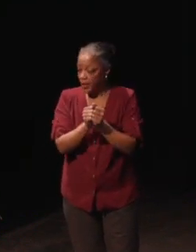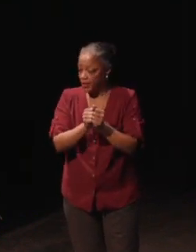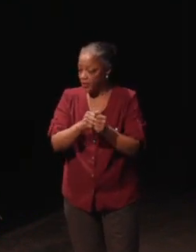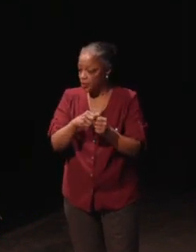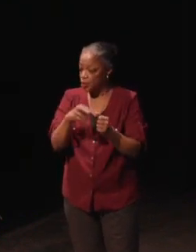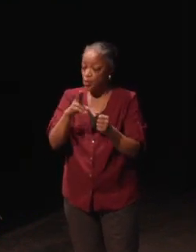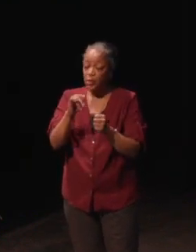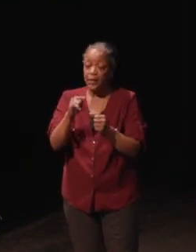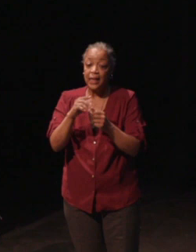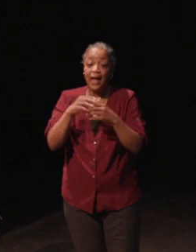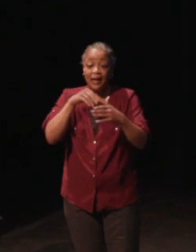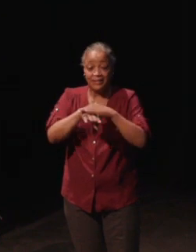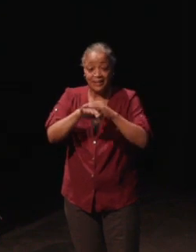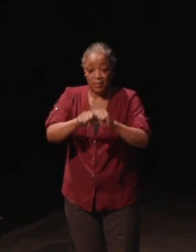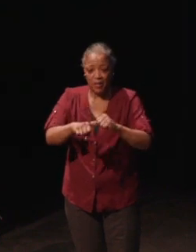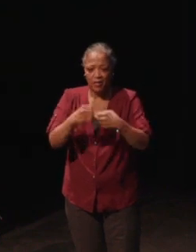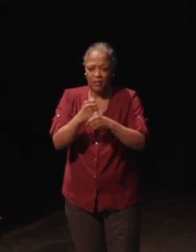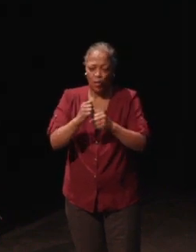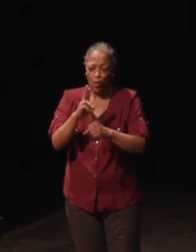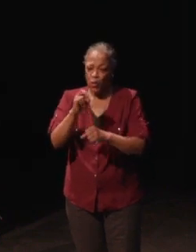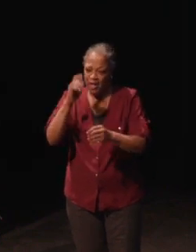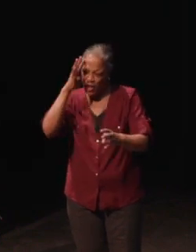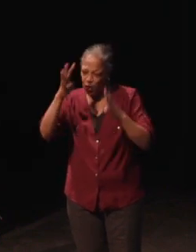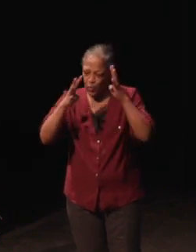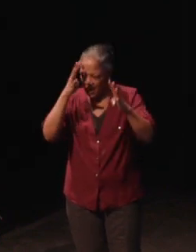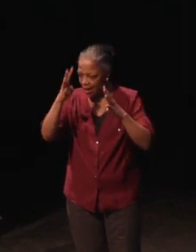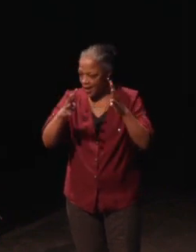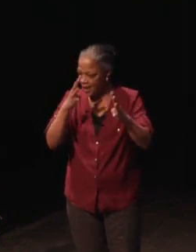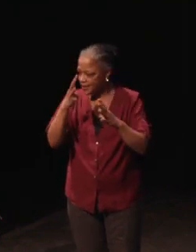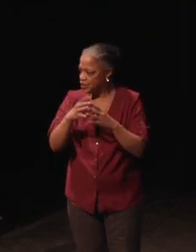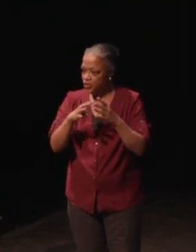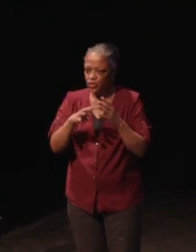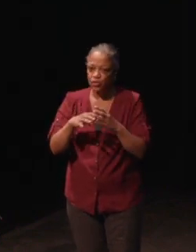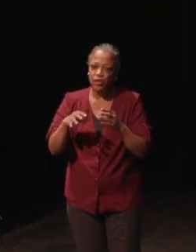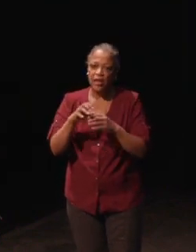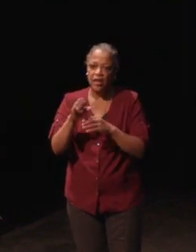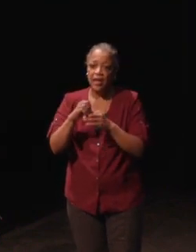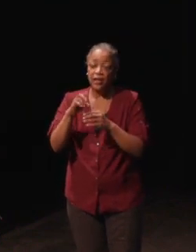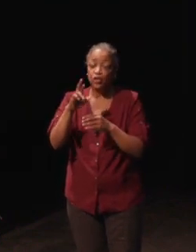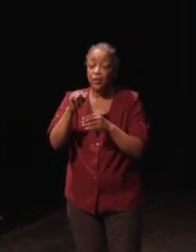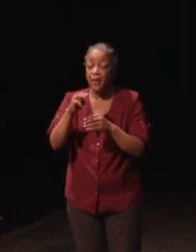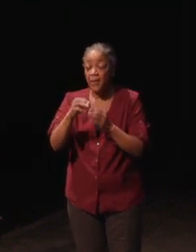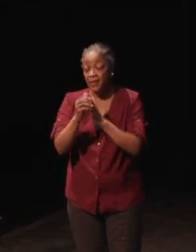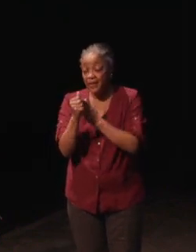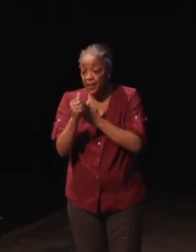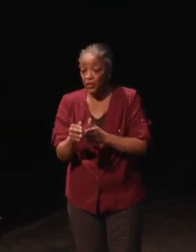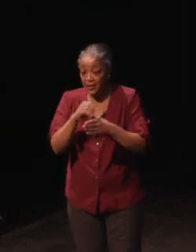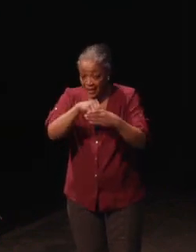It essentially recreates screen reader abilities inside of Unity because unfortunately,